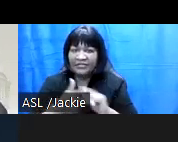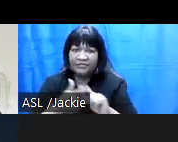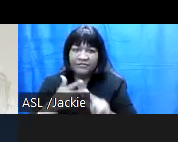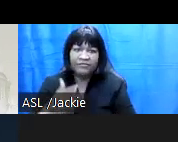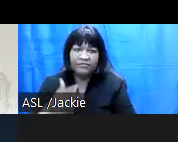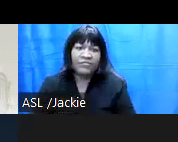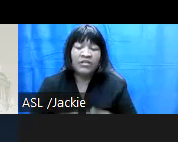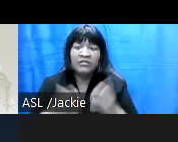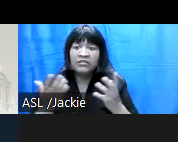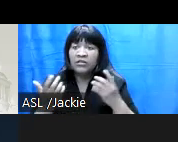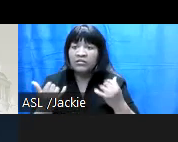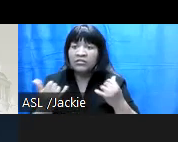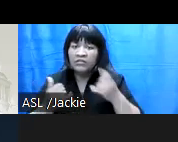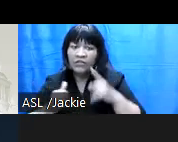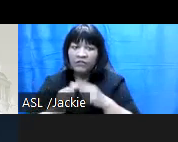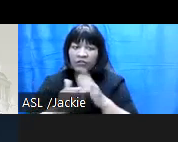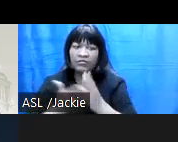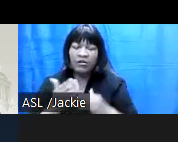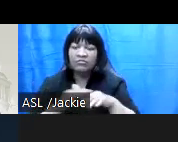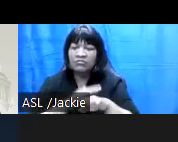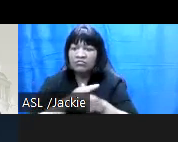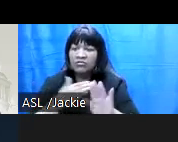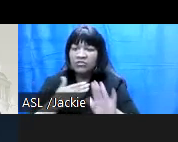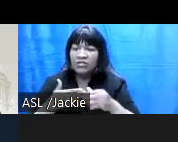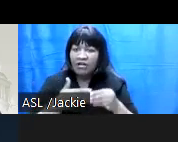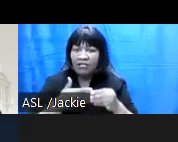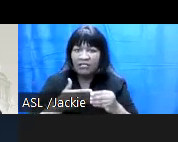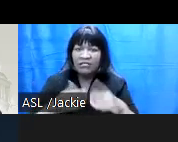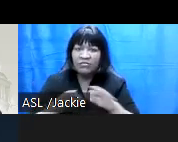So for the first thing, how to access the guidelines. So you must be connected to